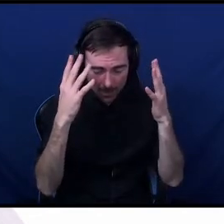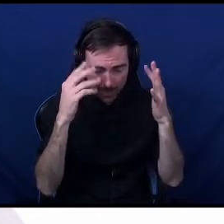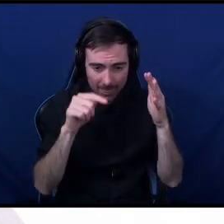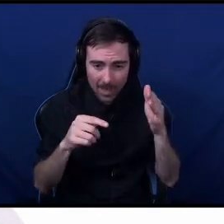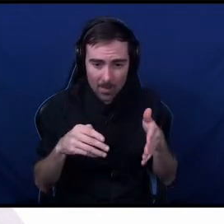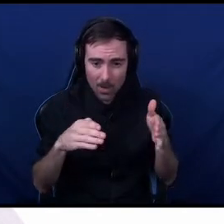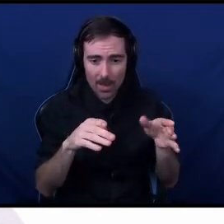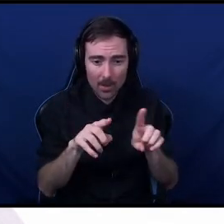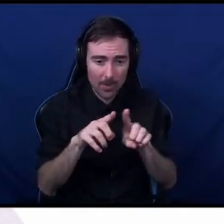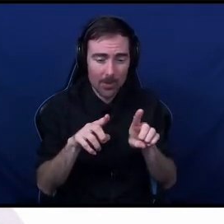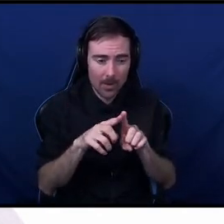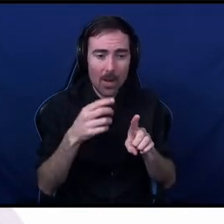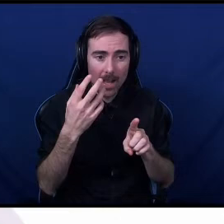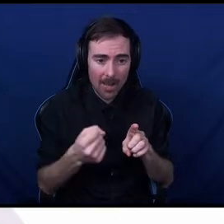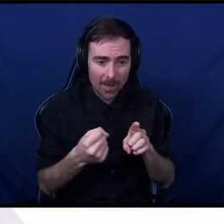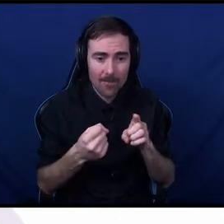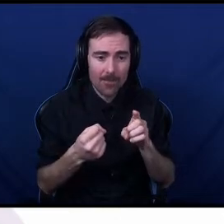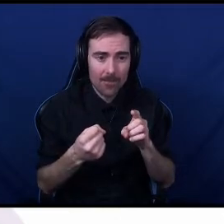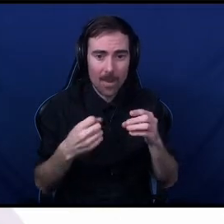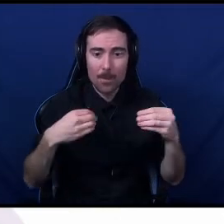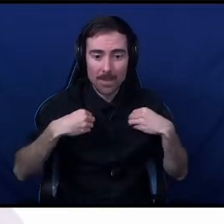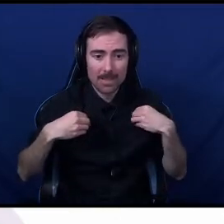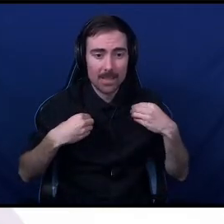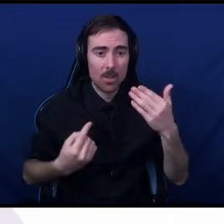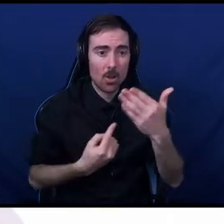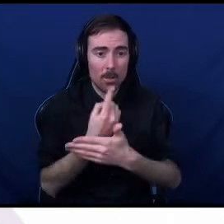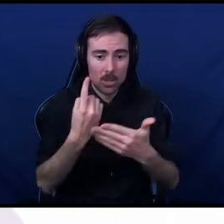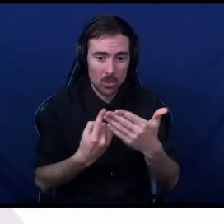that there is there is a huge business opportunity here. To